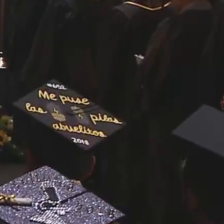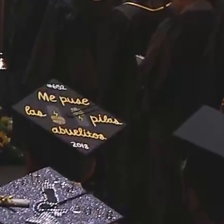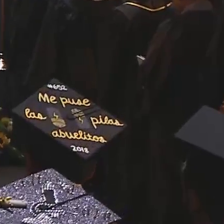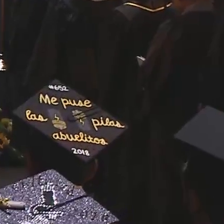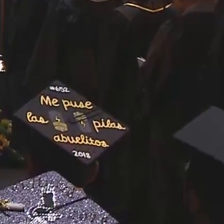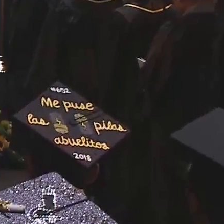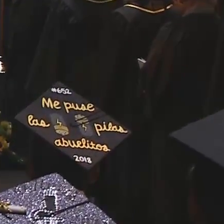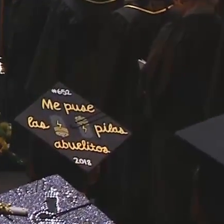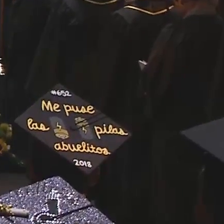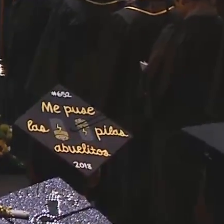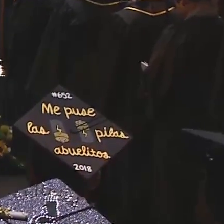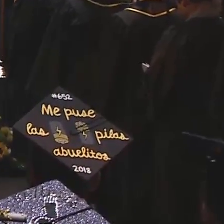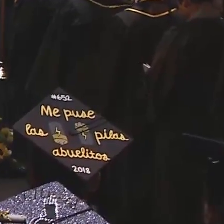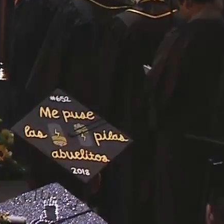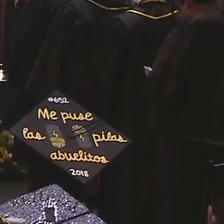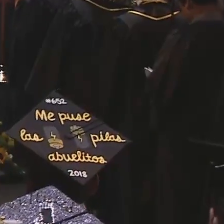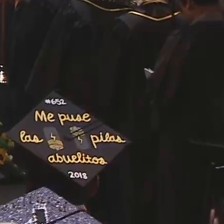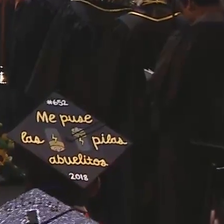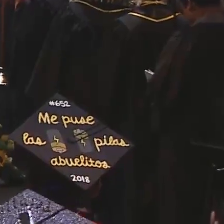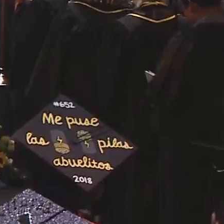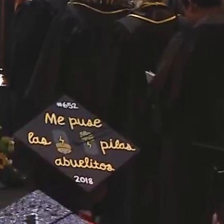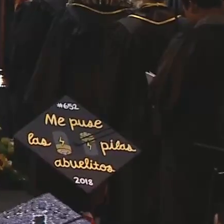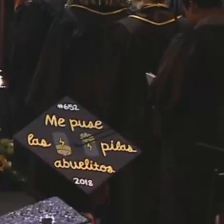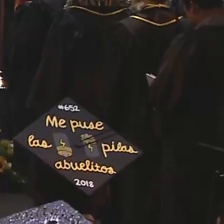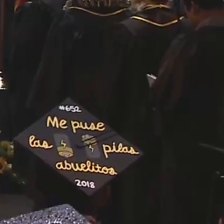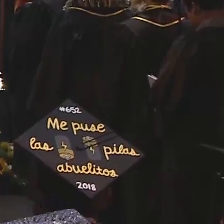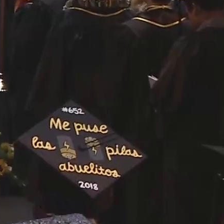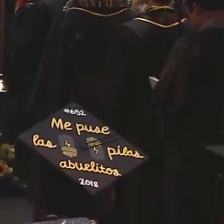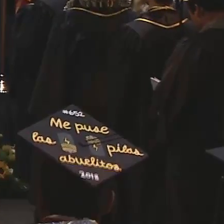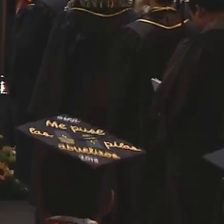LADIES AND GENTLEMEN, PLEASE